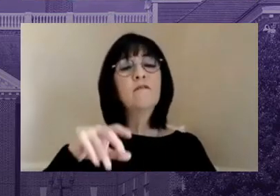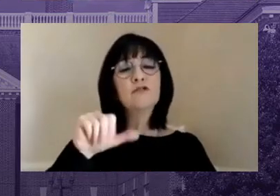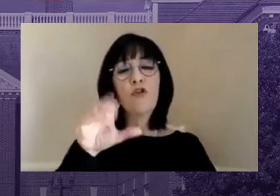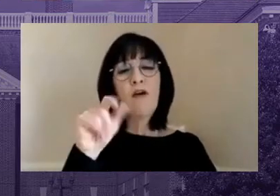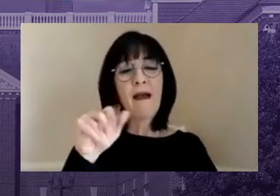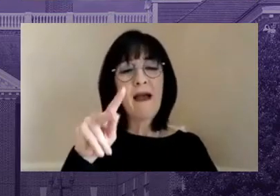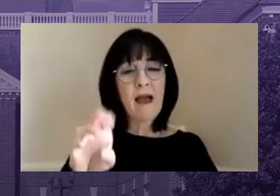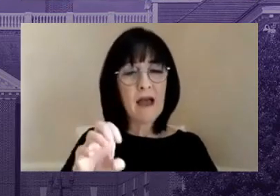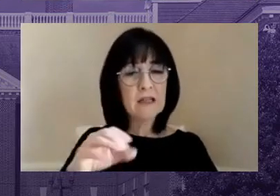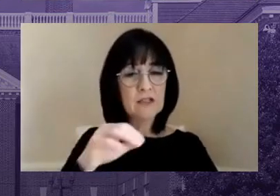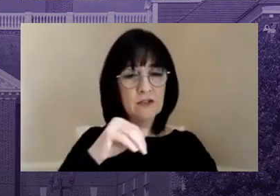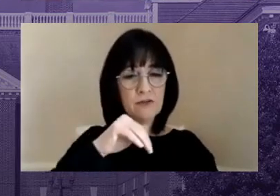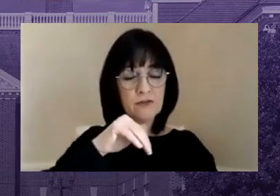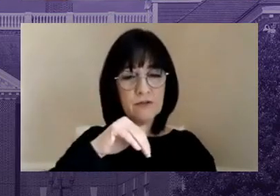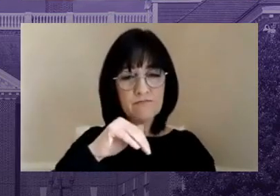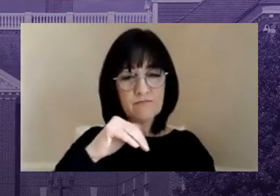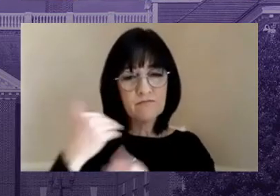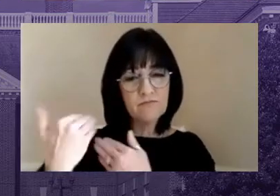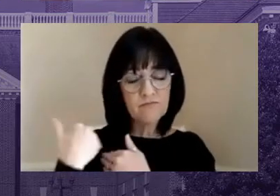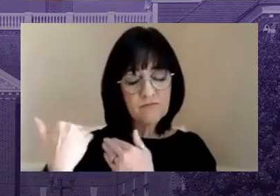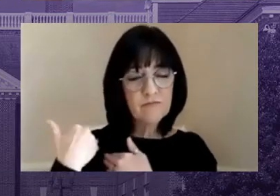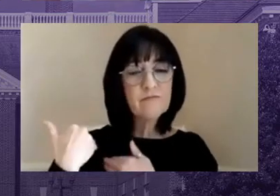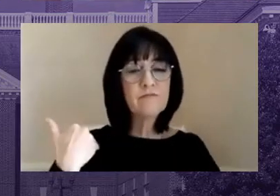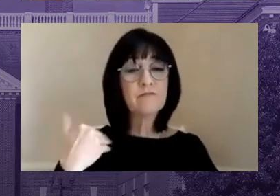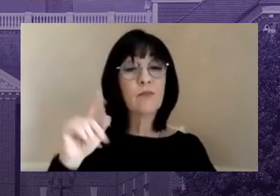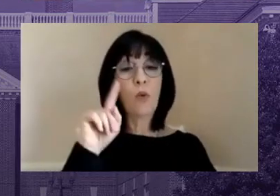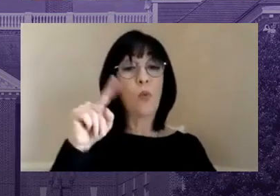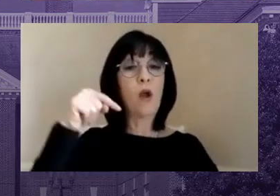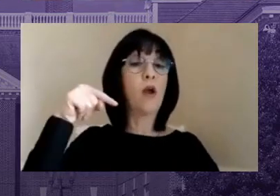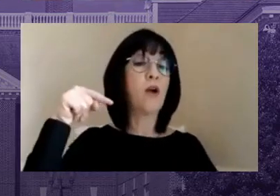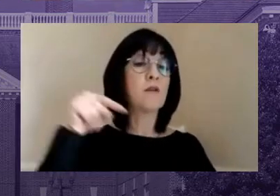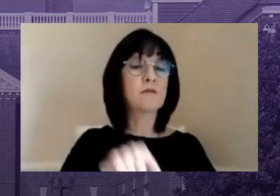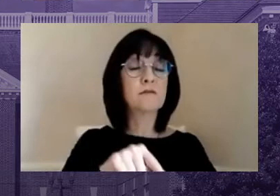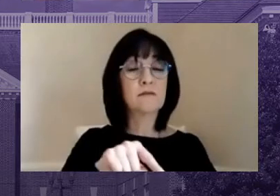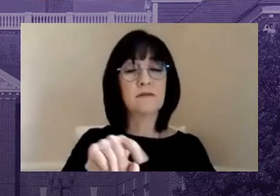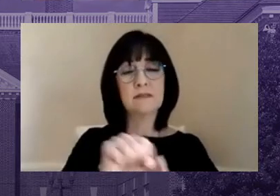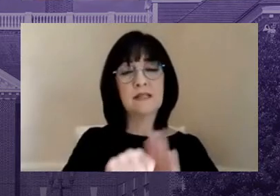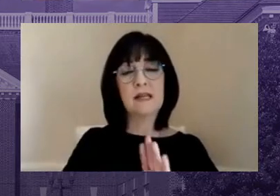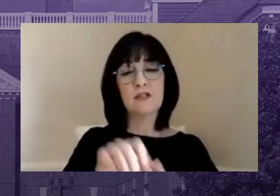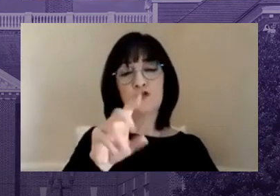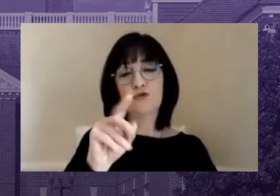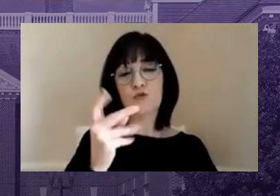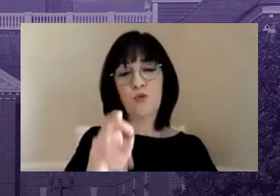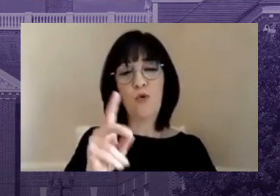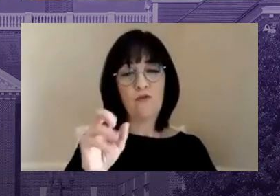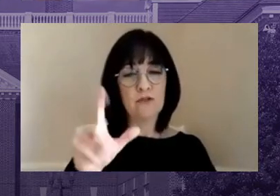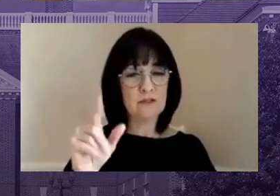National Guard stationed in Delaware. And whereas these children are a source of pride and honor to